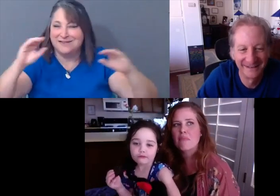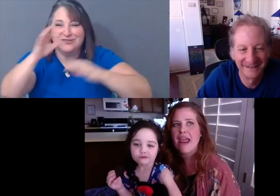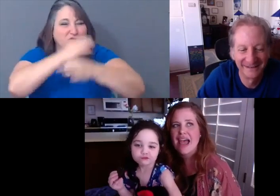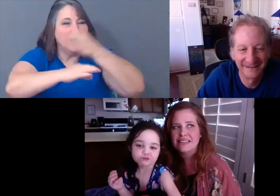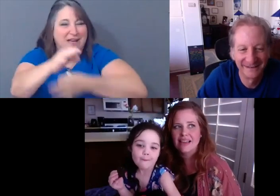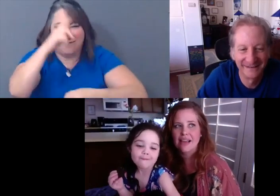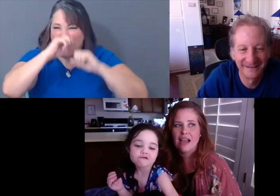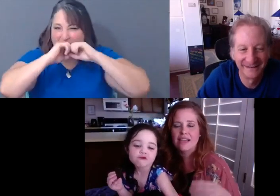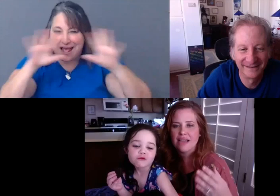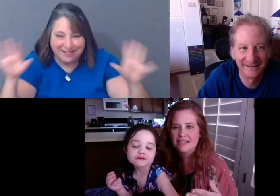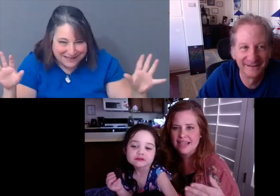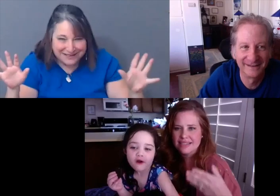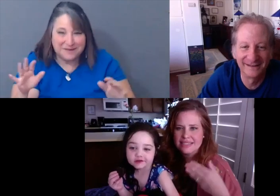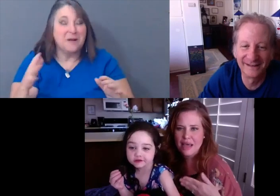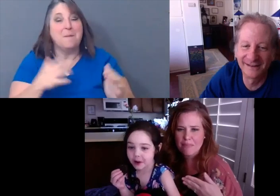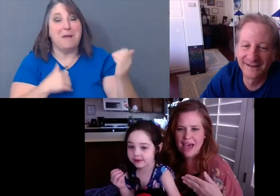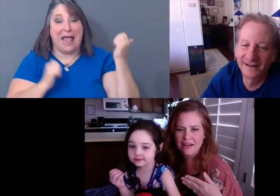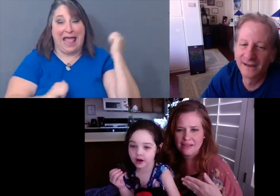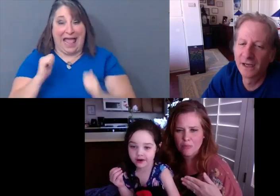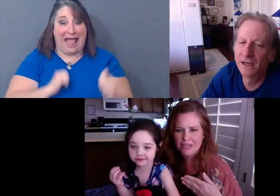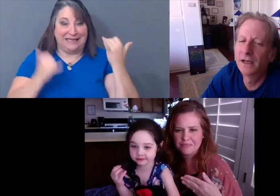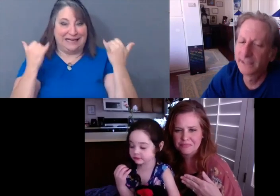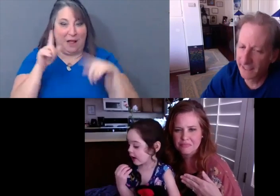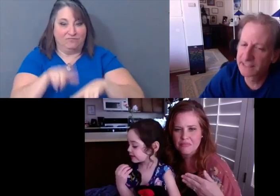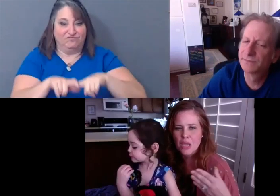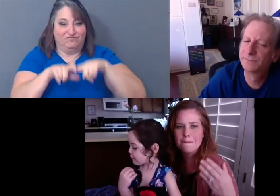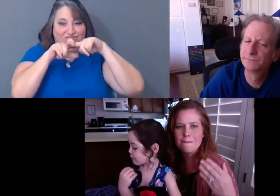My acting has kind of taken a step back a little bit. Yes.